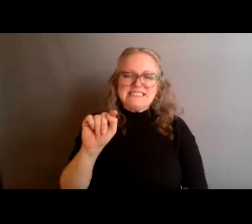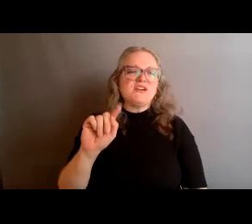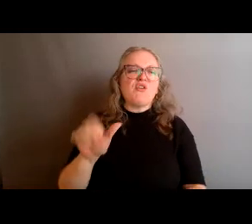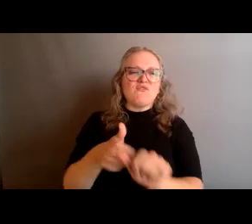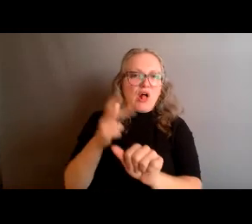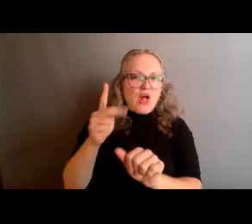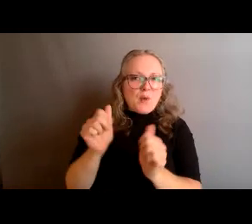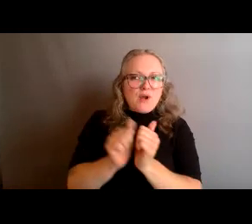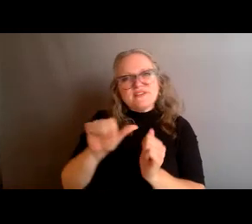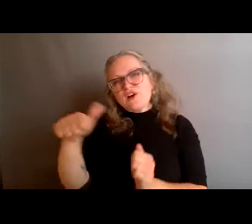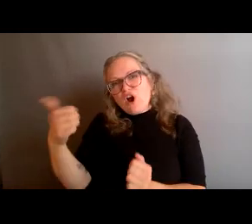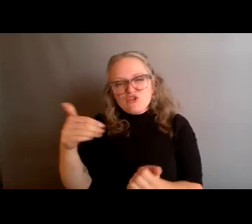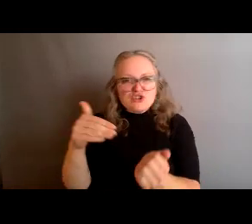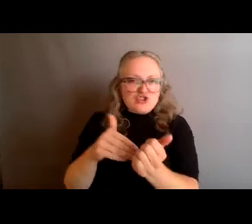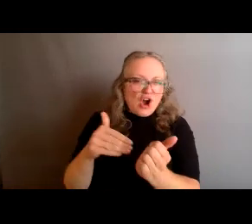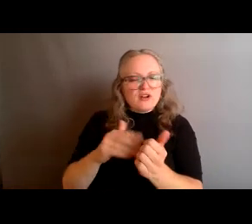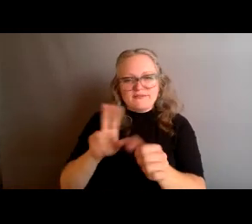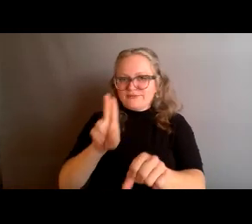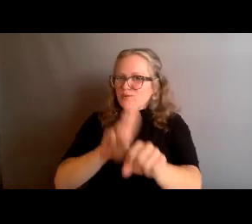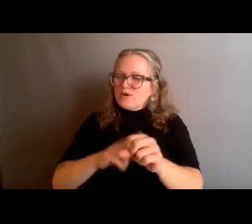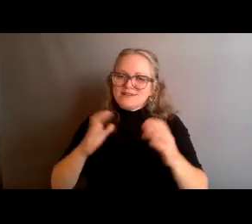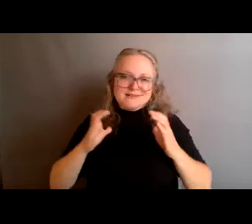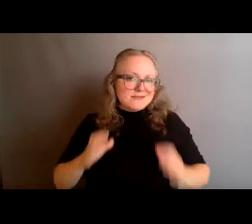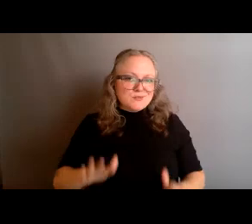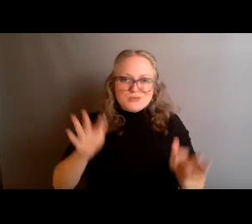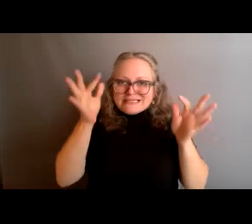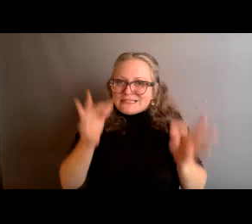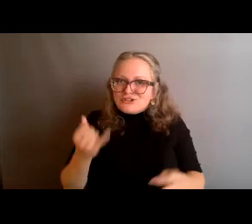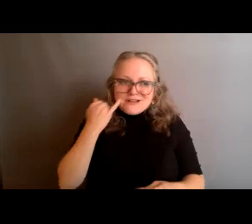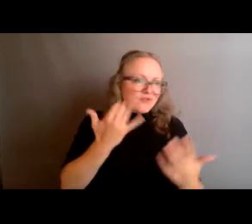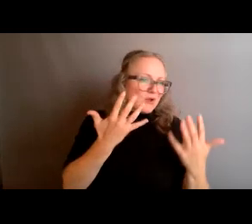of course it's consumer choice if they want to or not. So they can waive that.